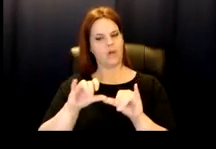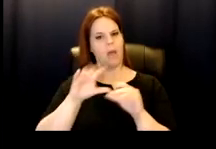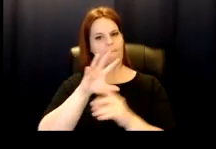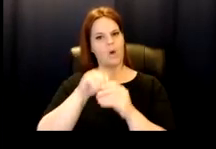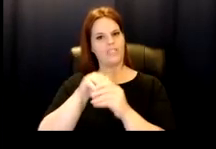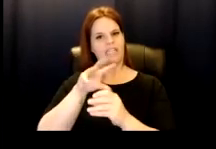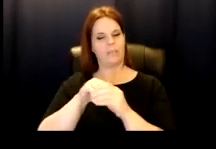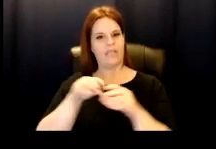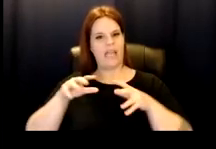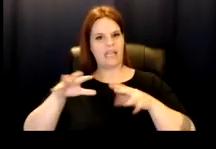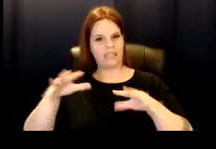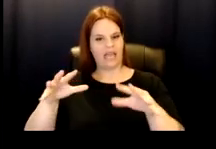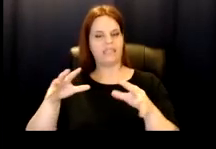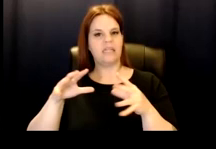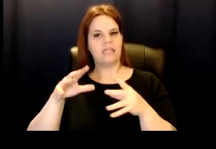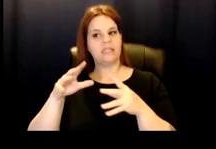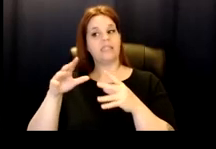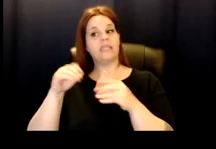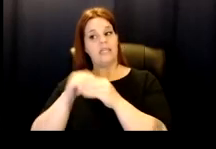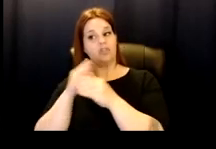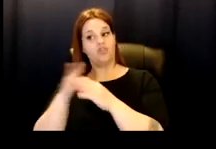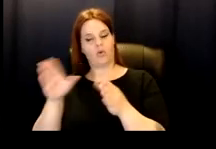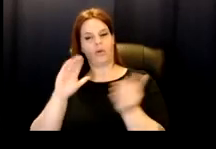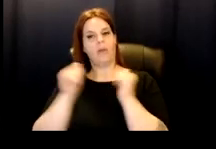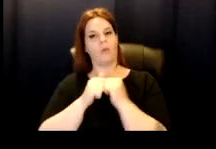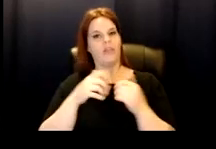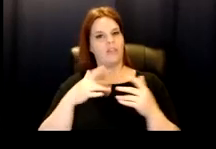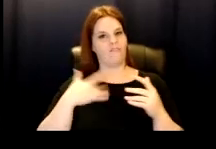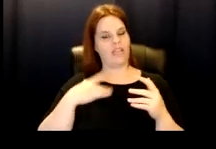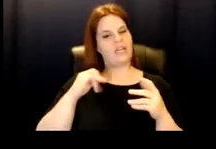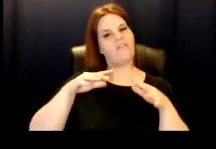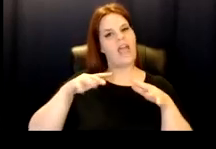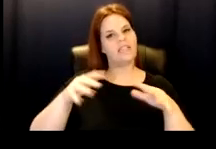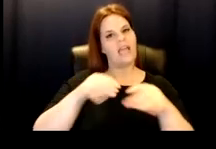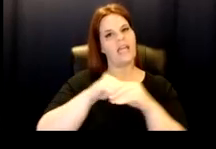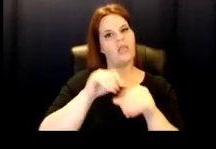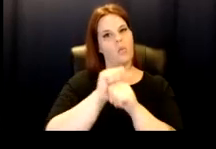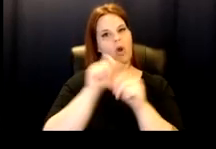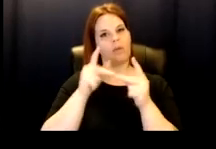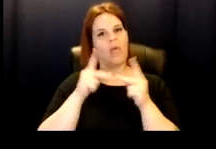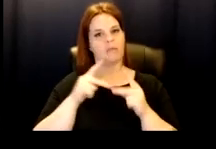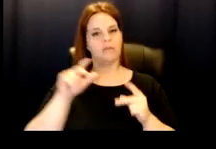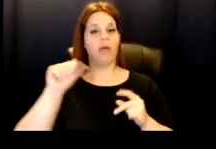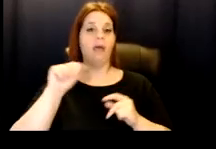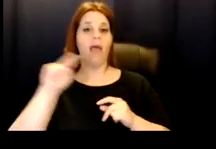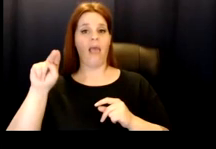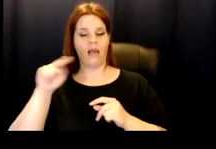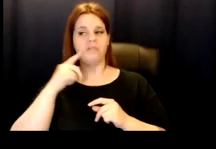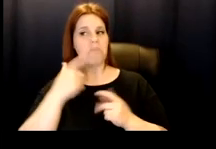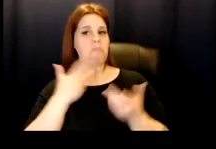workplace. >> Ann: I will go ahead and take that one.